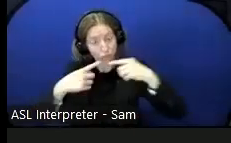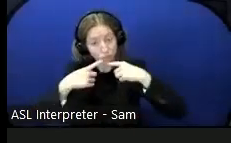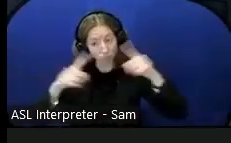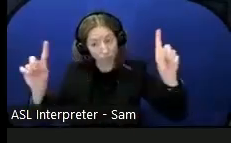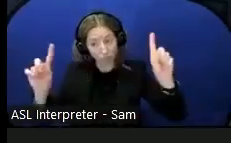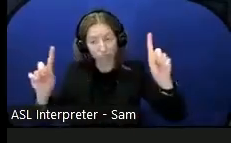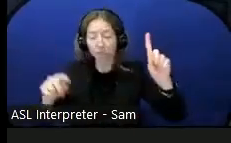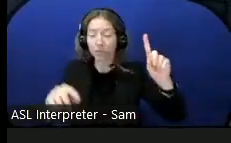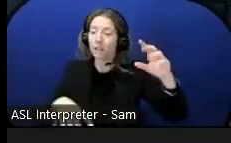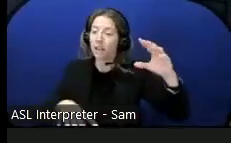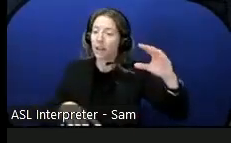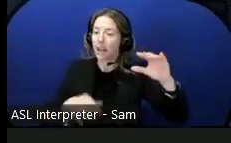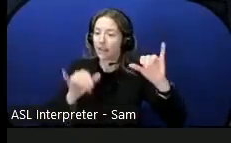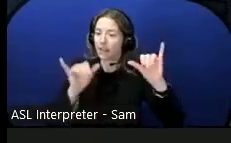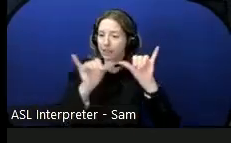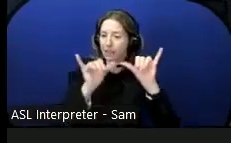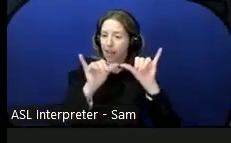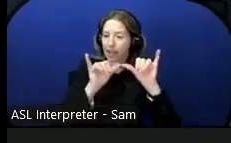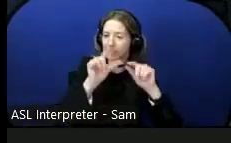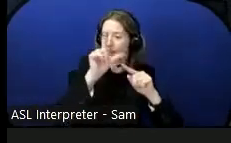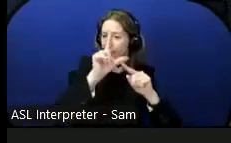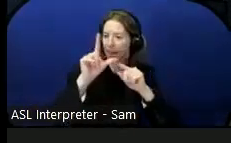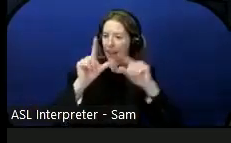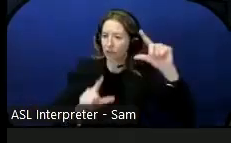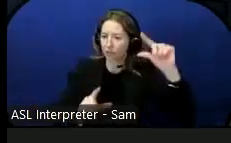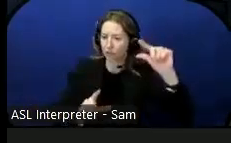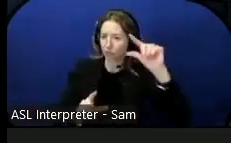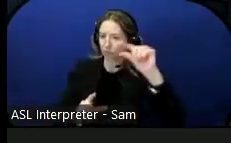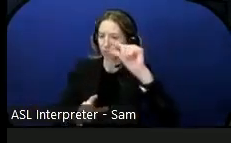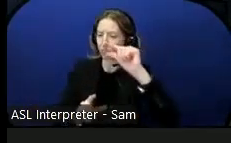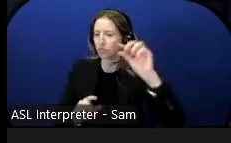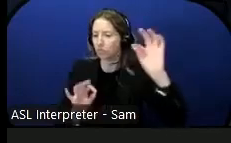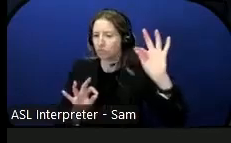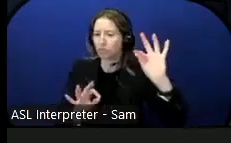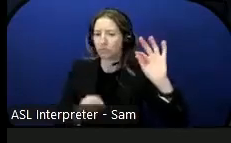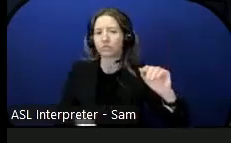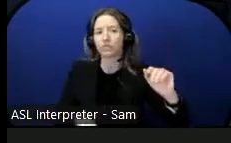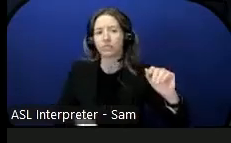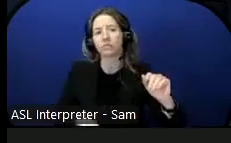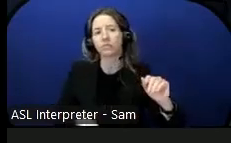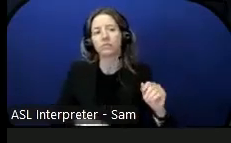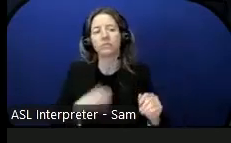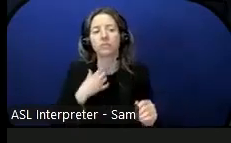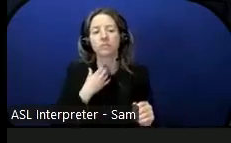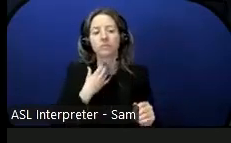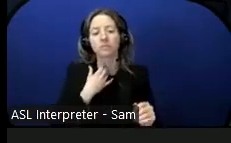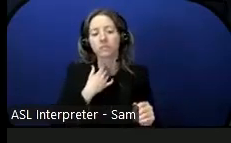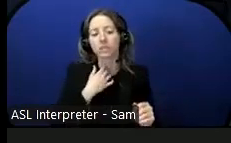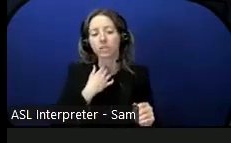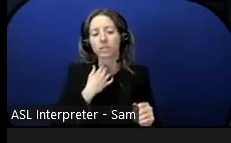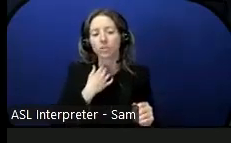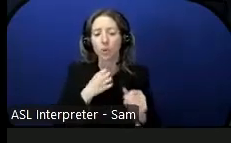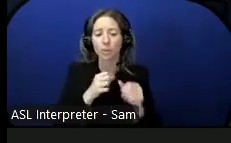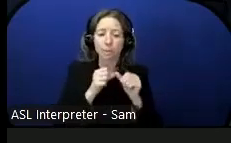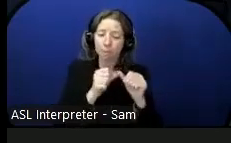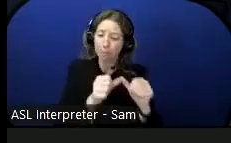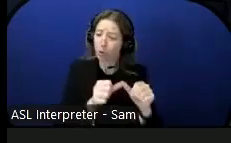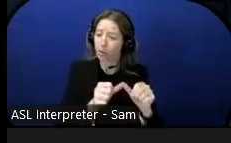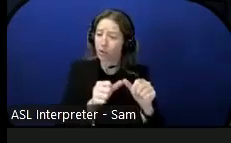you can do a lot to maintain modern styles and still have permanent labels. They're really important. And the same thing goes with instructions.